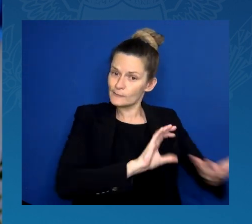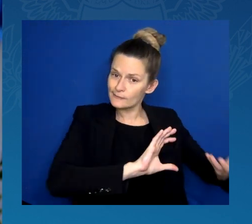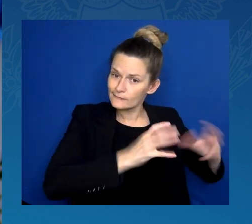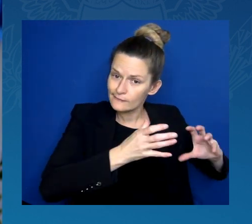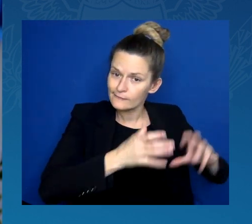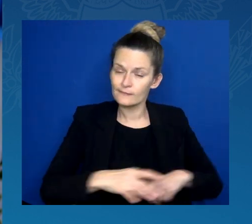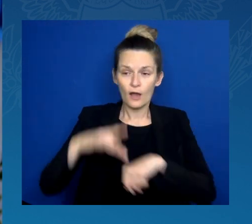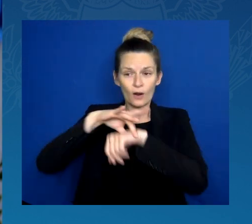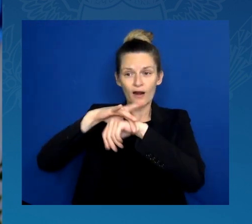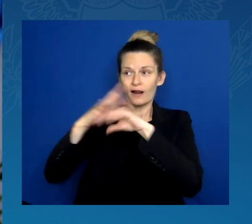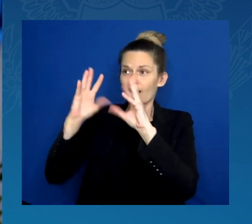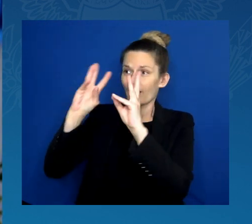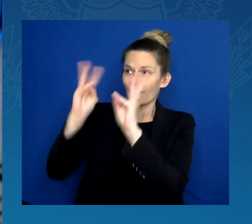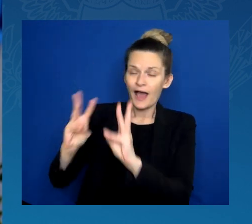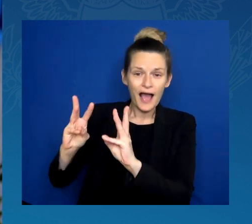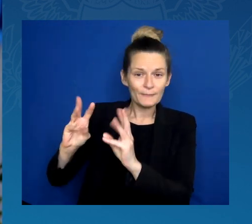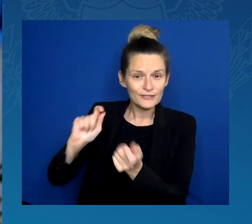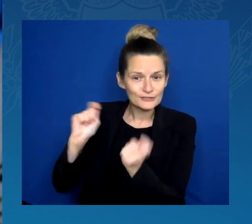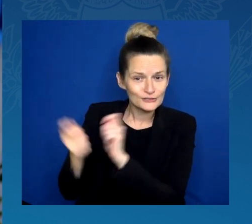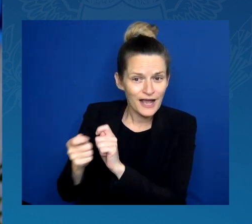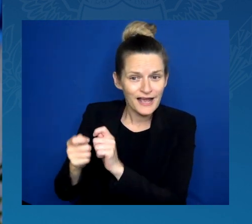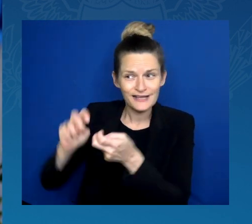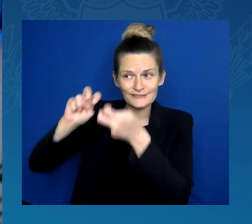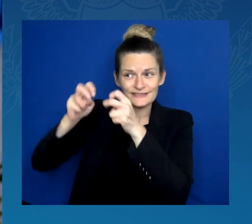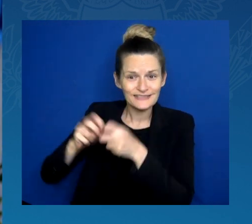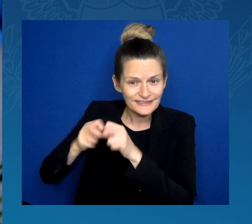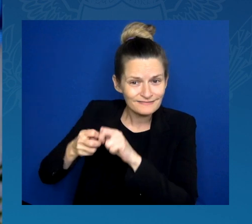But we also vowed to implement our vision